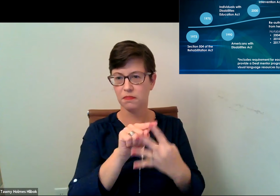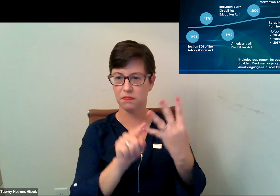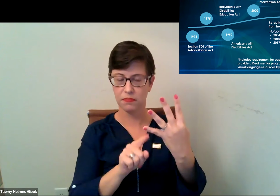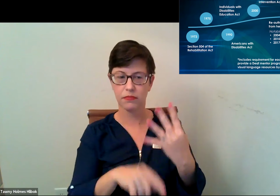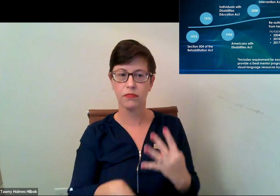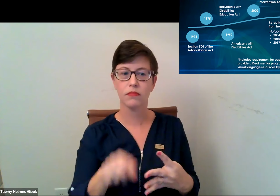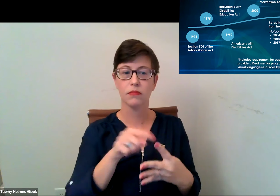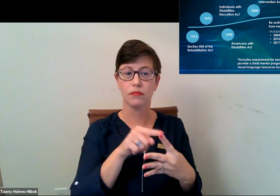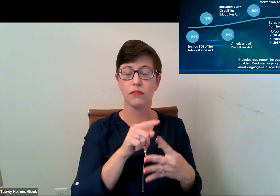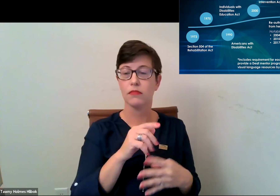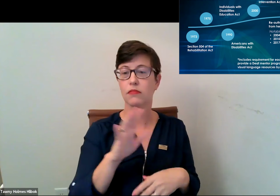Here you can see four different laws.